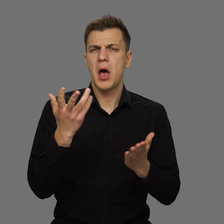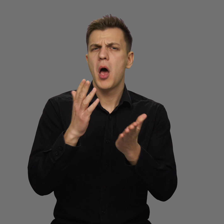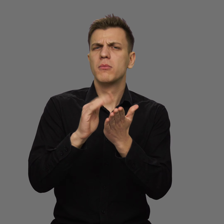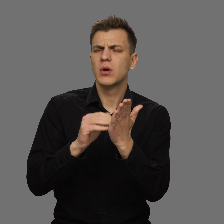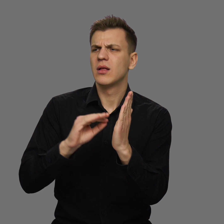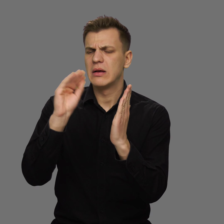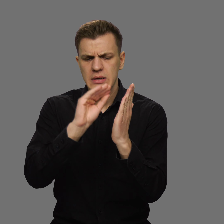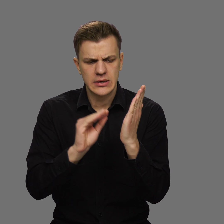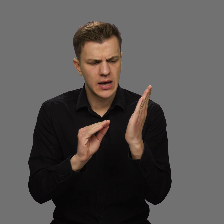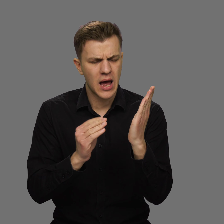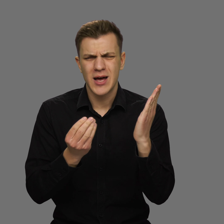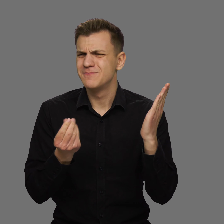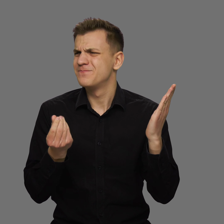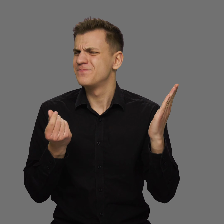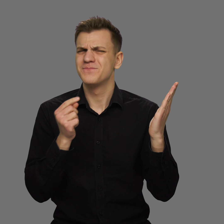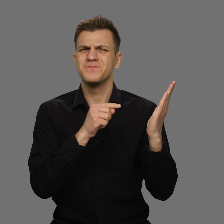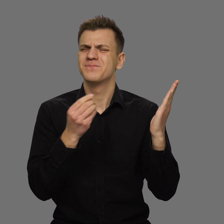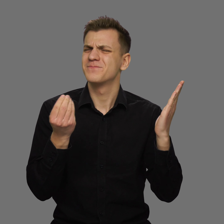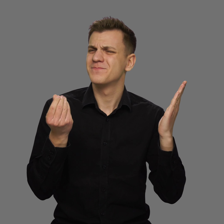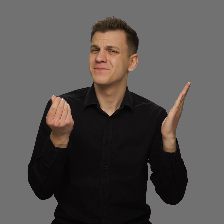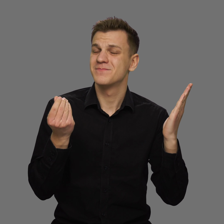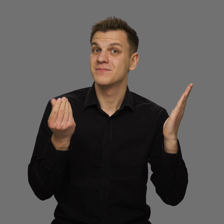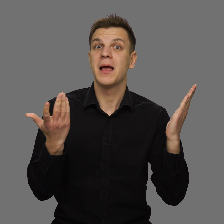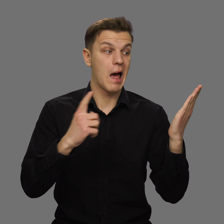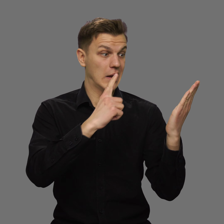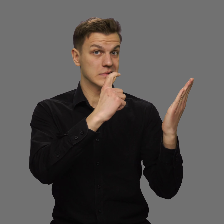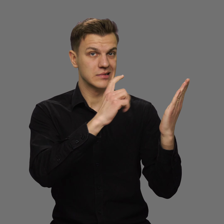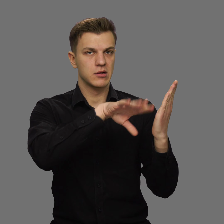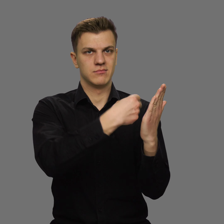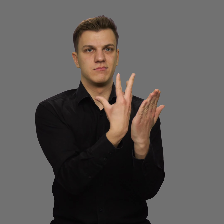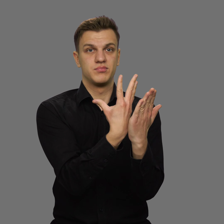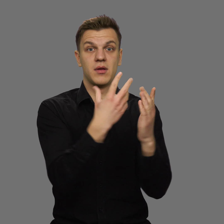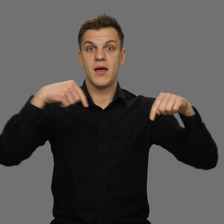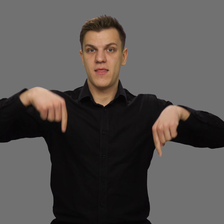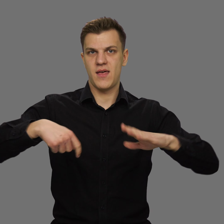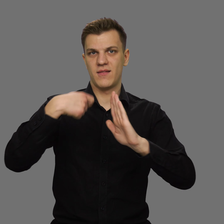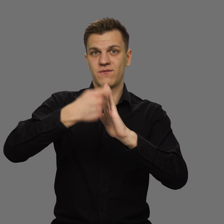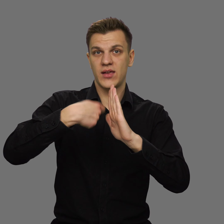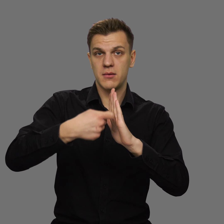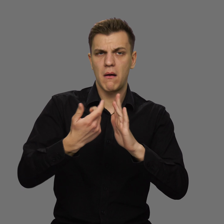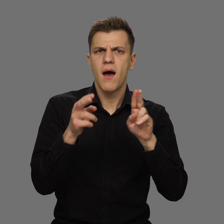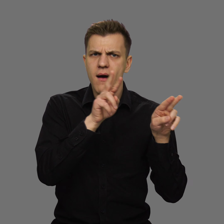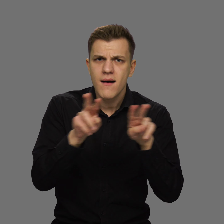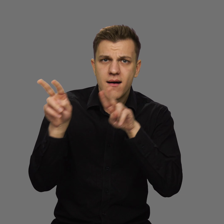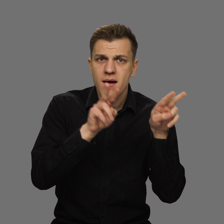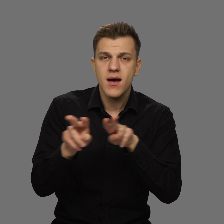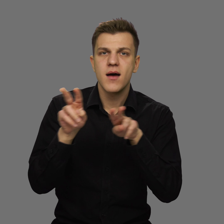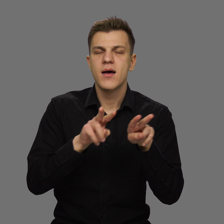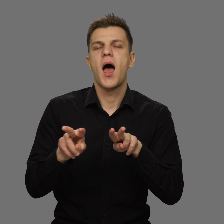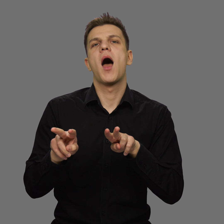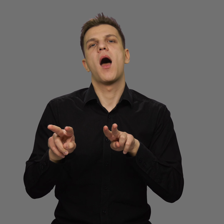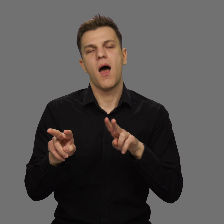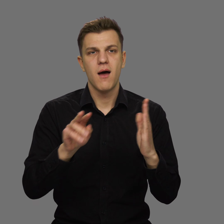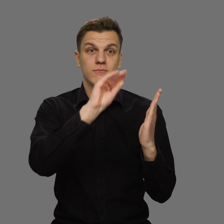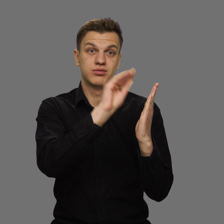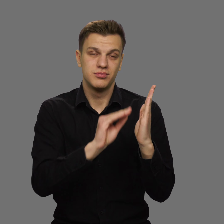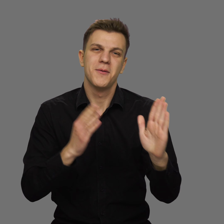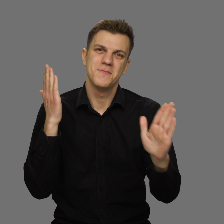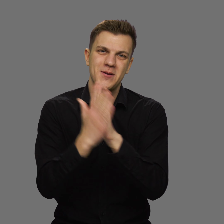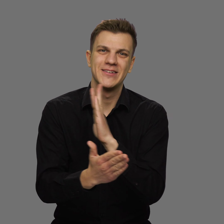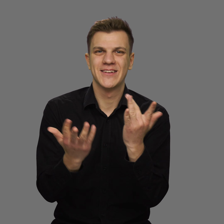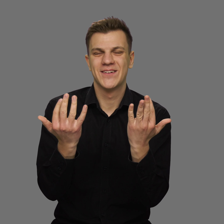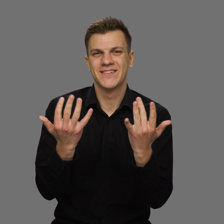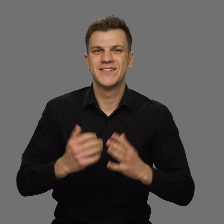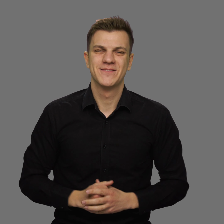Which will direct you to a video with instructions on how to fill it out.